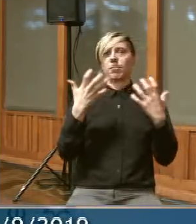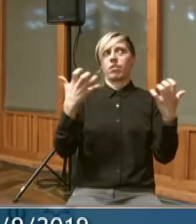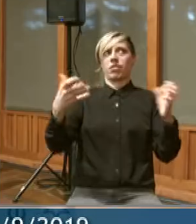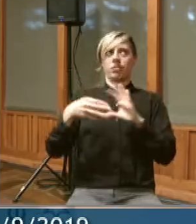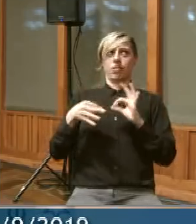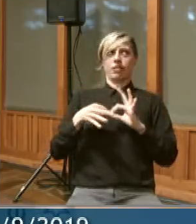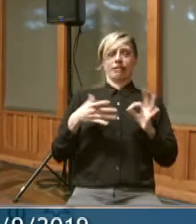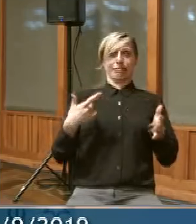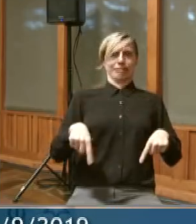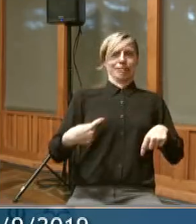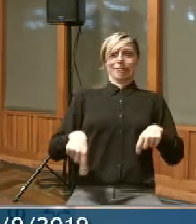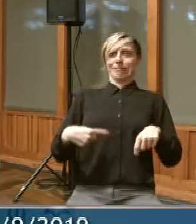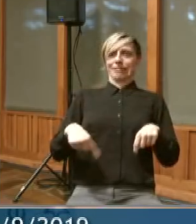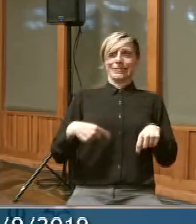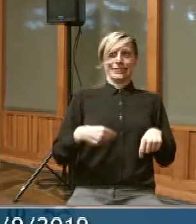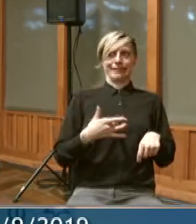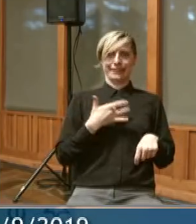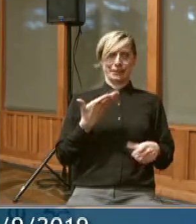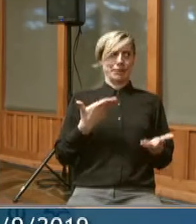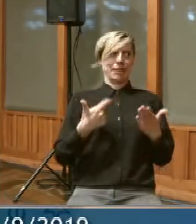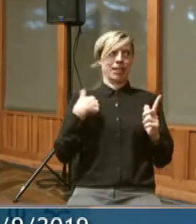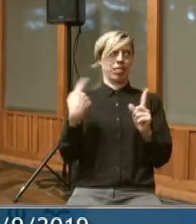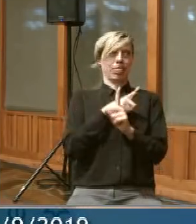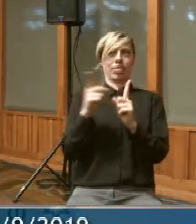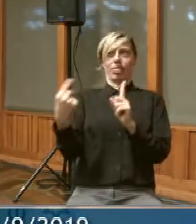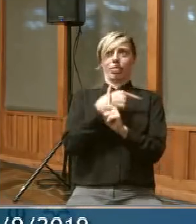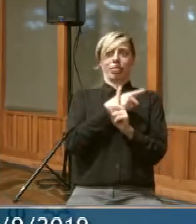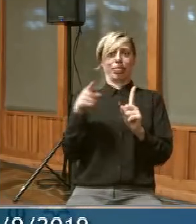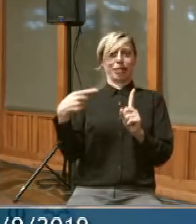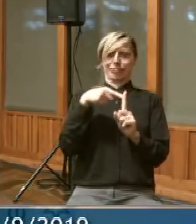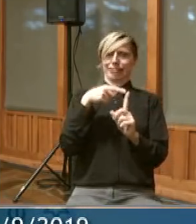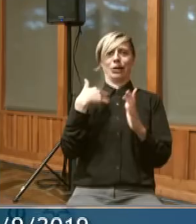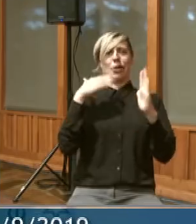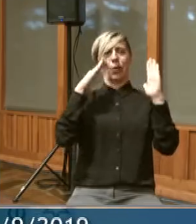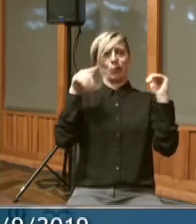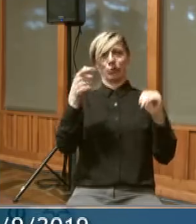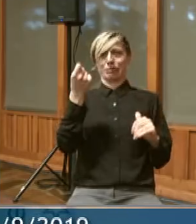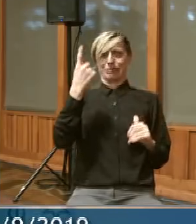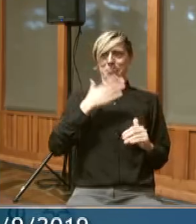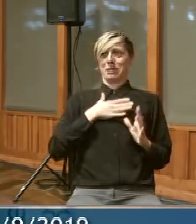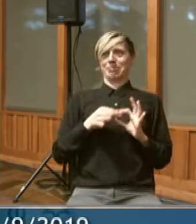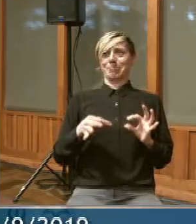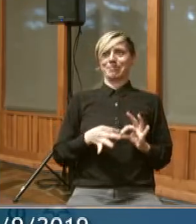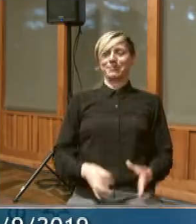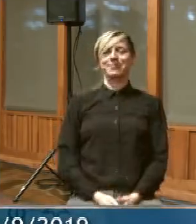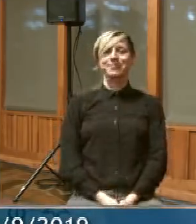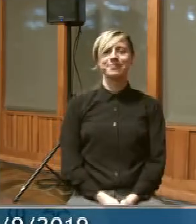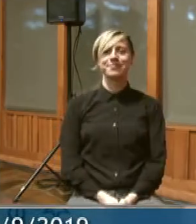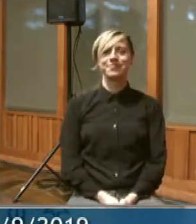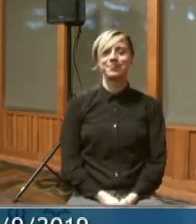COMMUNITY CENTER. IT DOESN'T SEEM LIKE A GOOD IDEA. THAT'S MY HONEST OPINION. THIS IS MY FIRST TIME SPEAKING IN FRONT OF A BIG AUDIENCE AND